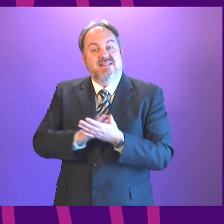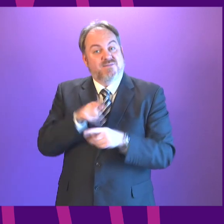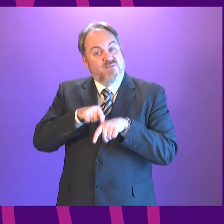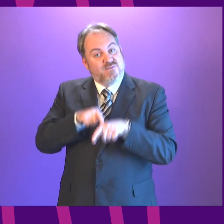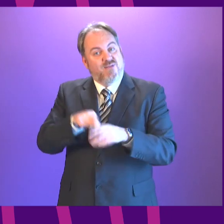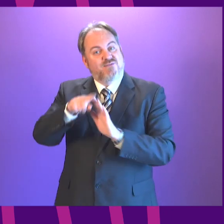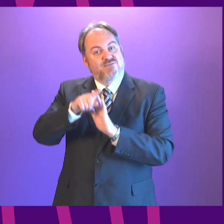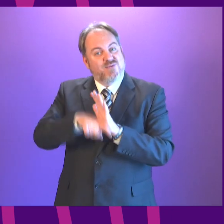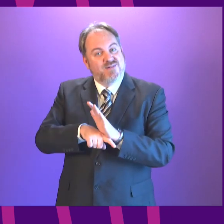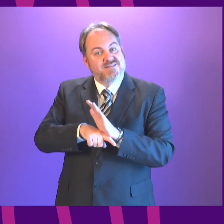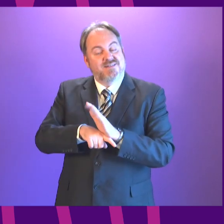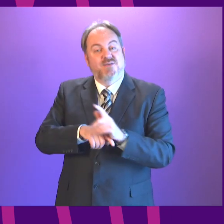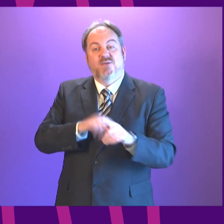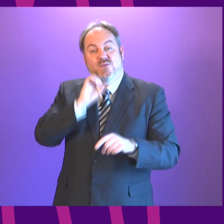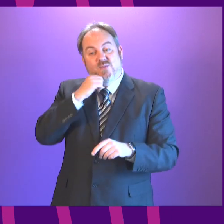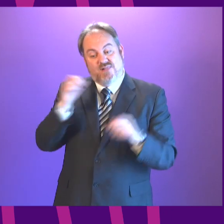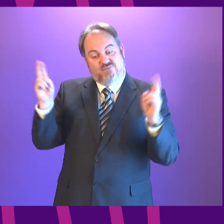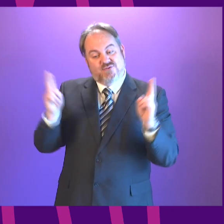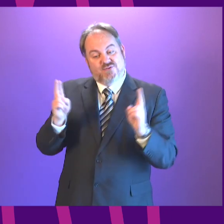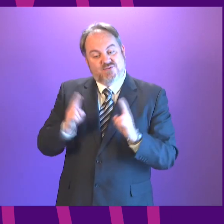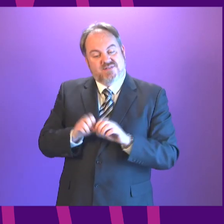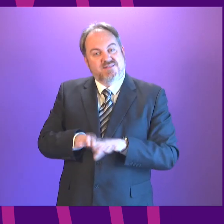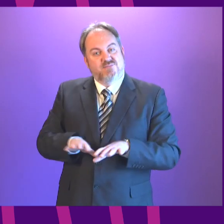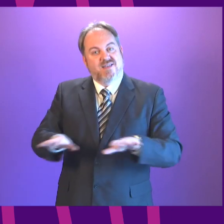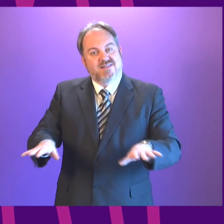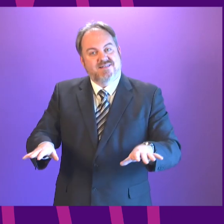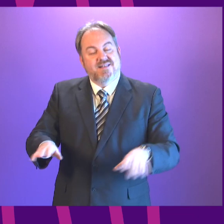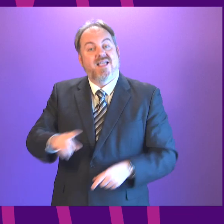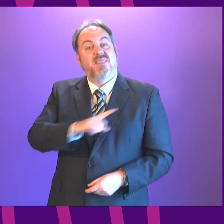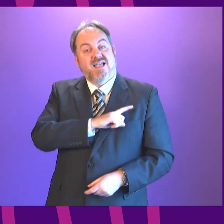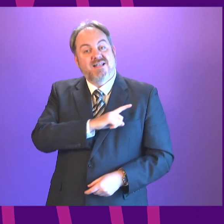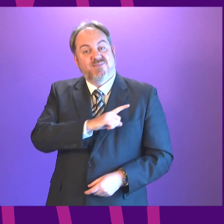That is especially important because—this is the real reason for hope—tens of thousands